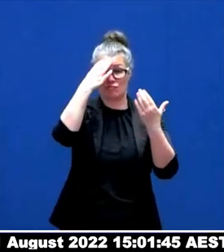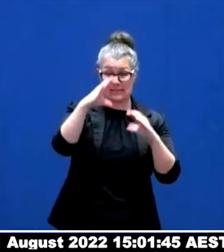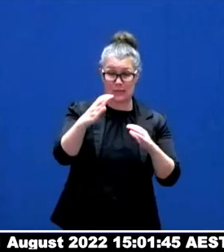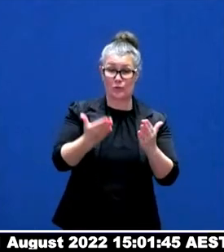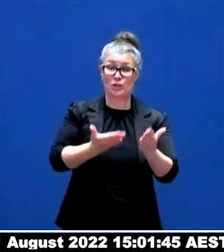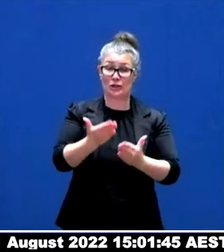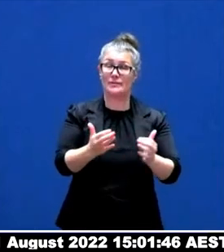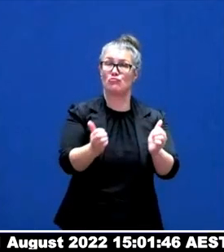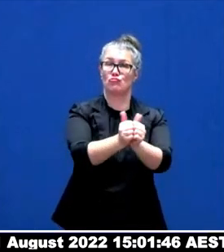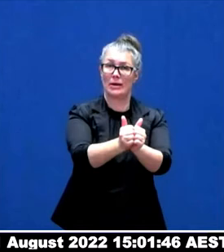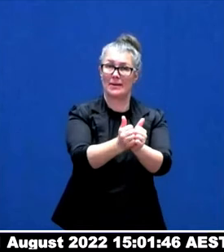have ongoing support plans.